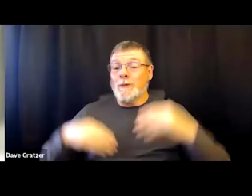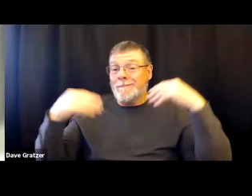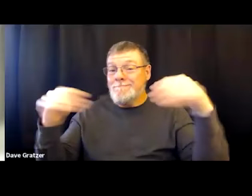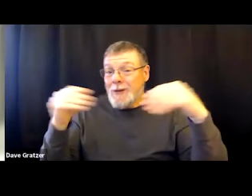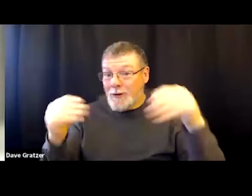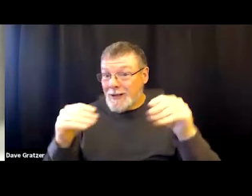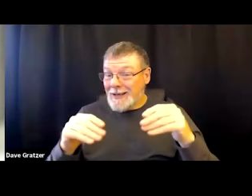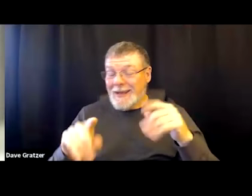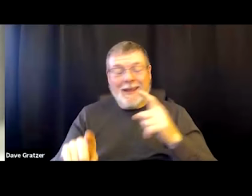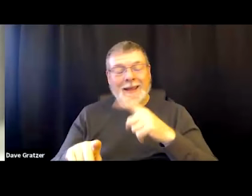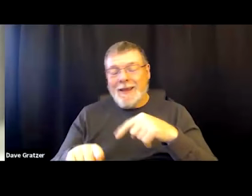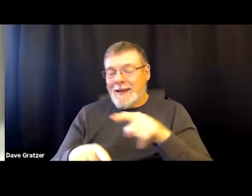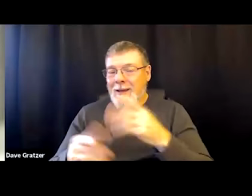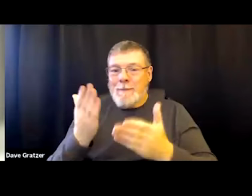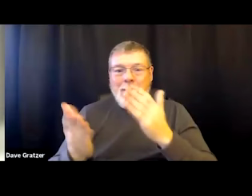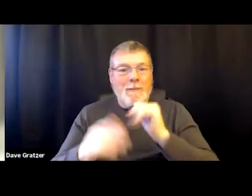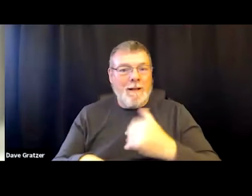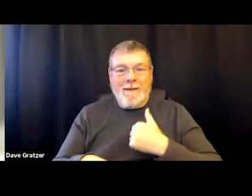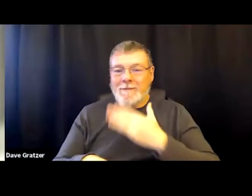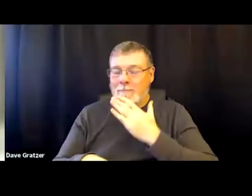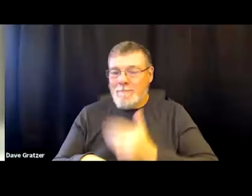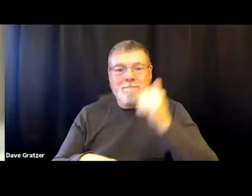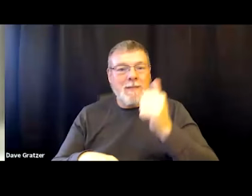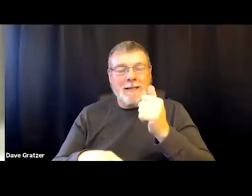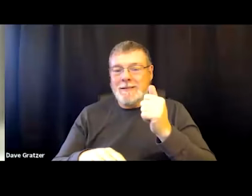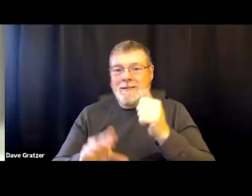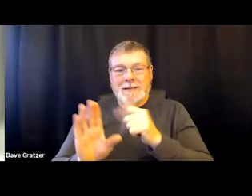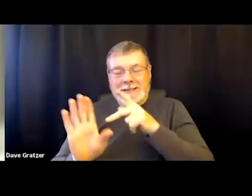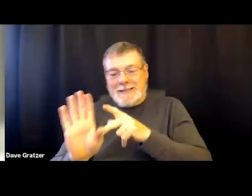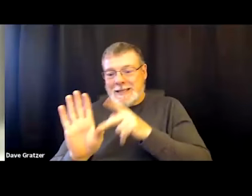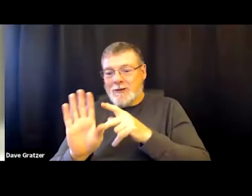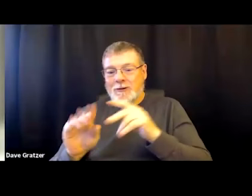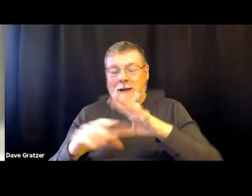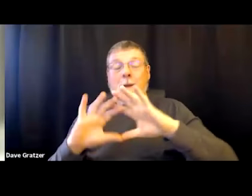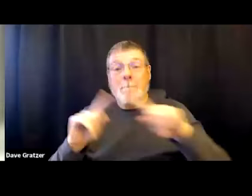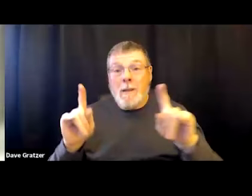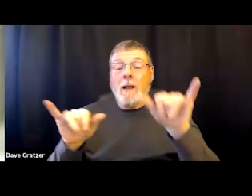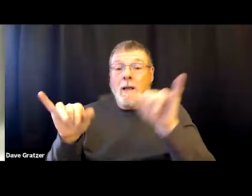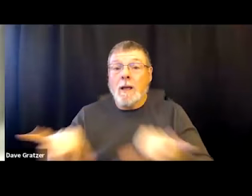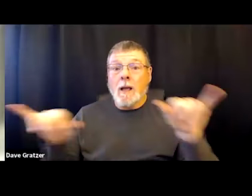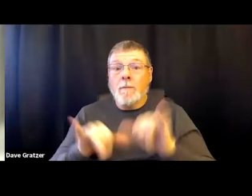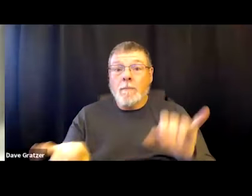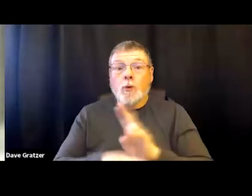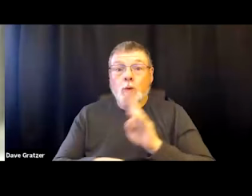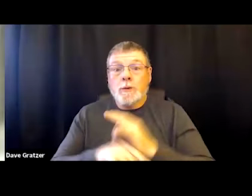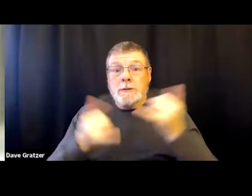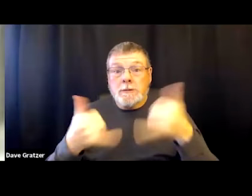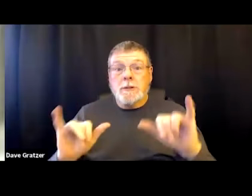that may not have the best psychometric properties, but yet are very commonly used and are quite well known